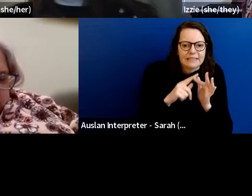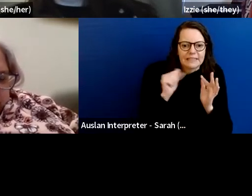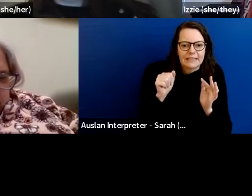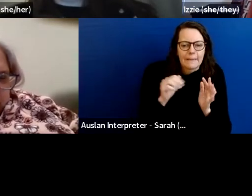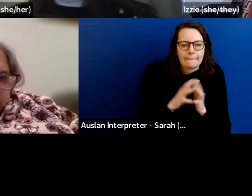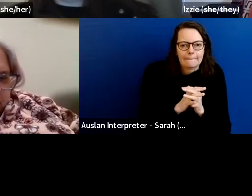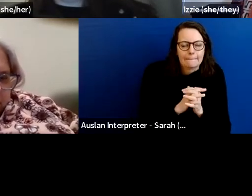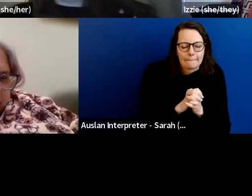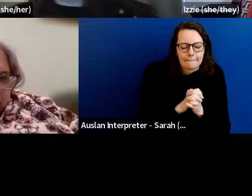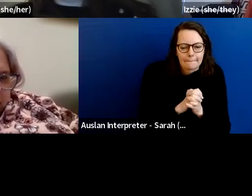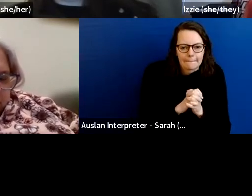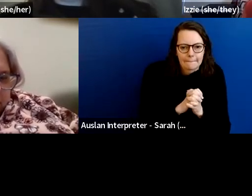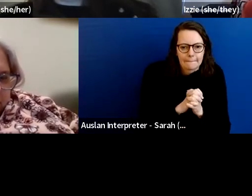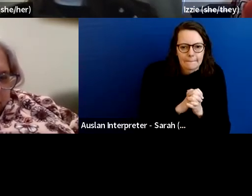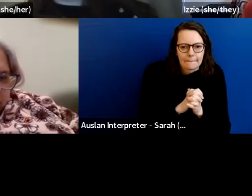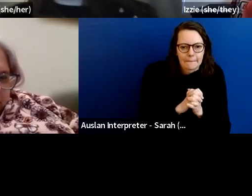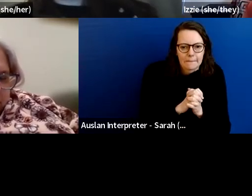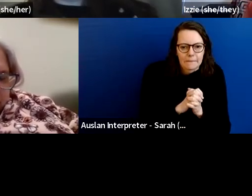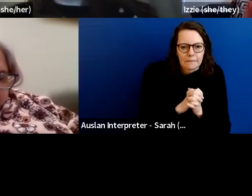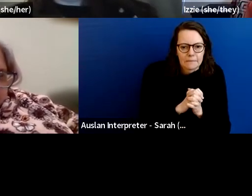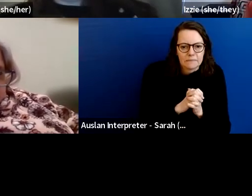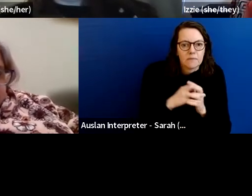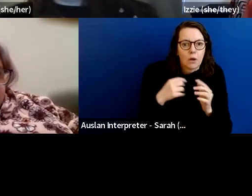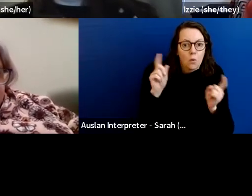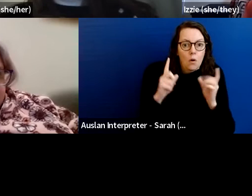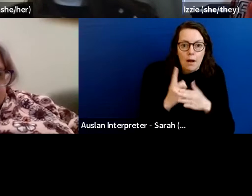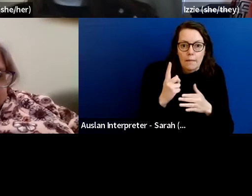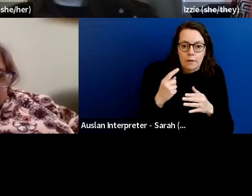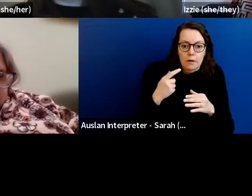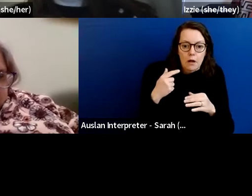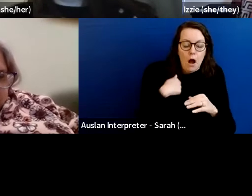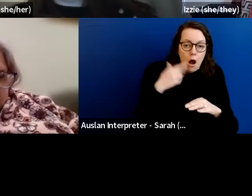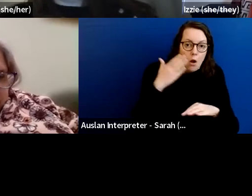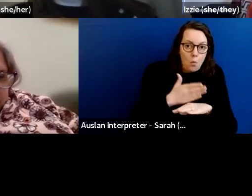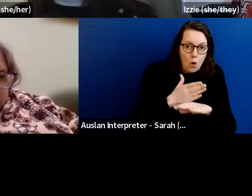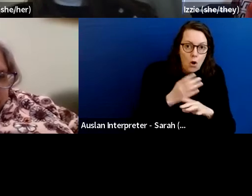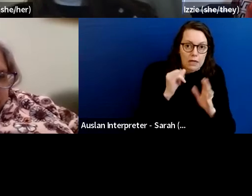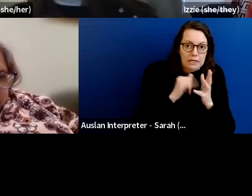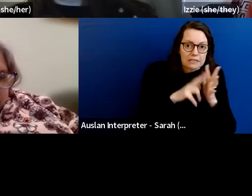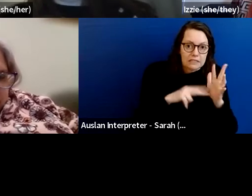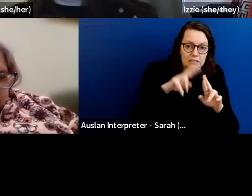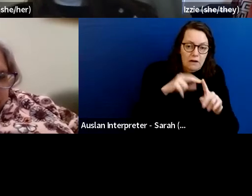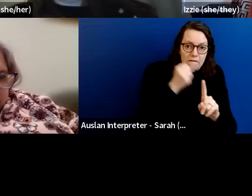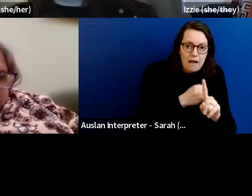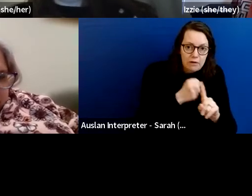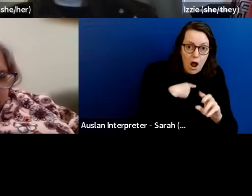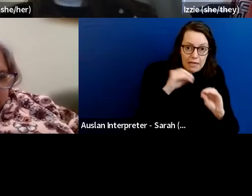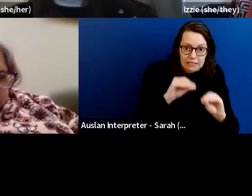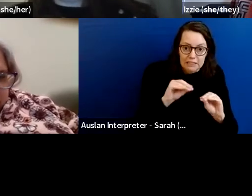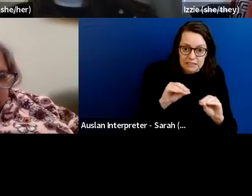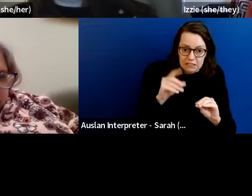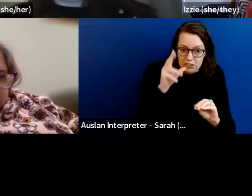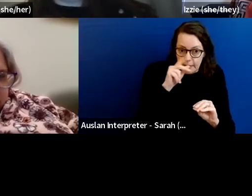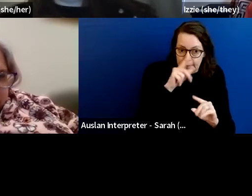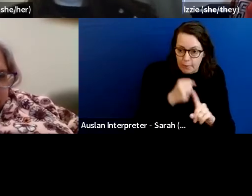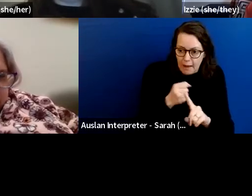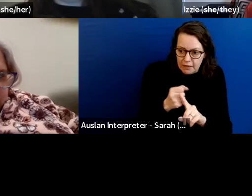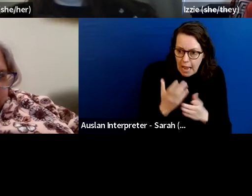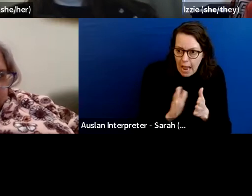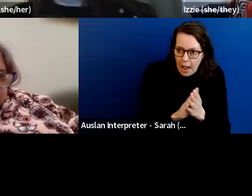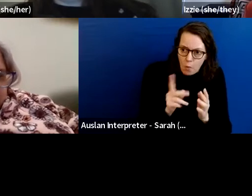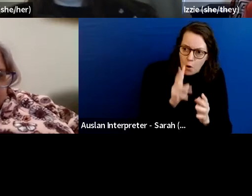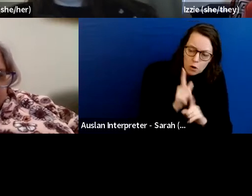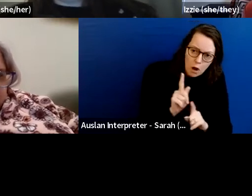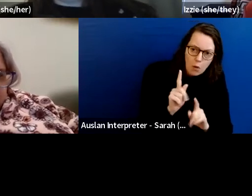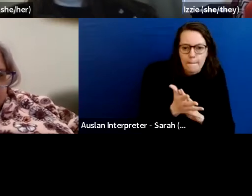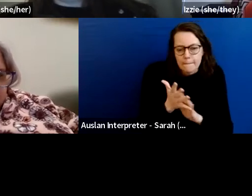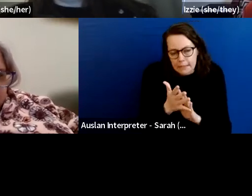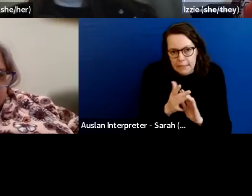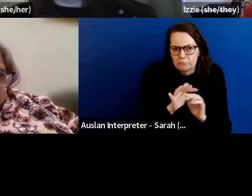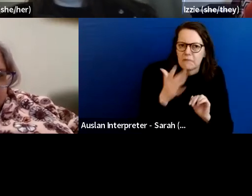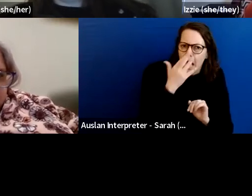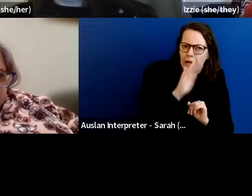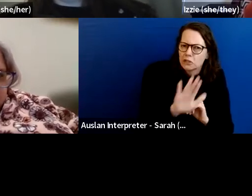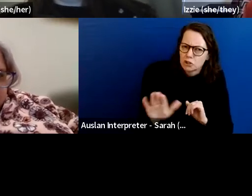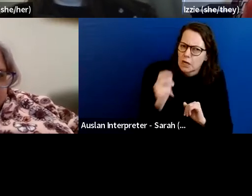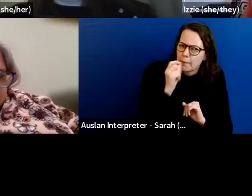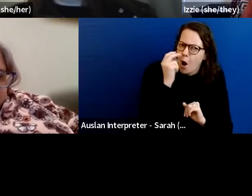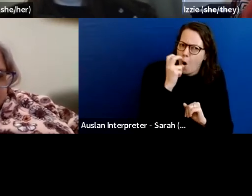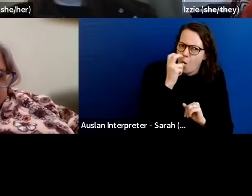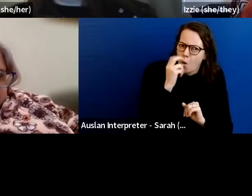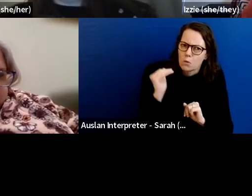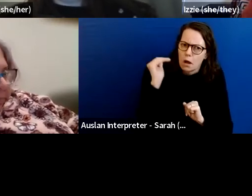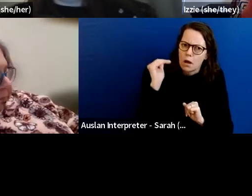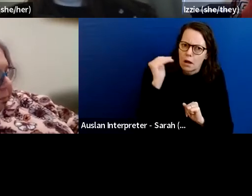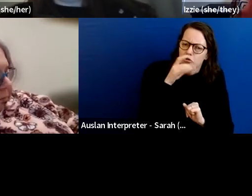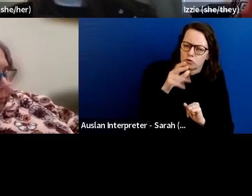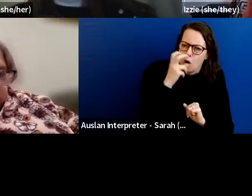Yeah, yeah, I'm sorry I guess from my experience on working self advocacy at the moment teaching people how to self advocate, and you know, some of the age groups or a little bit older.